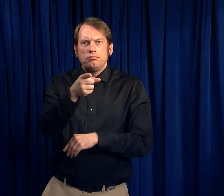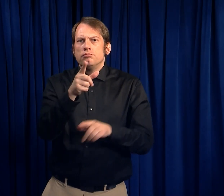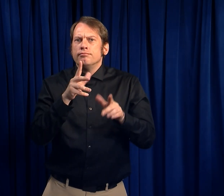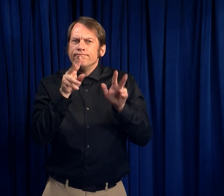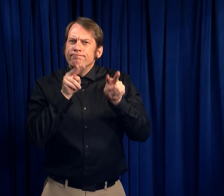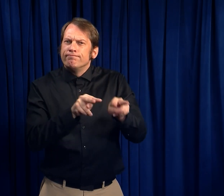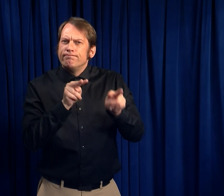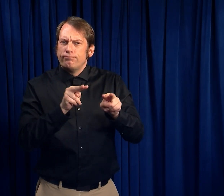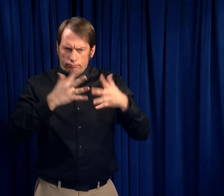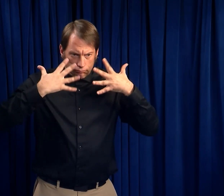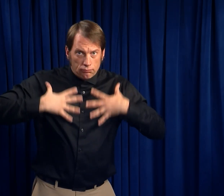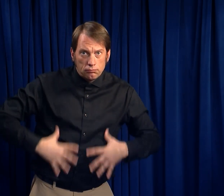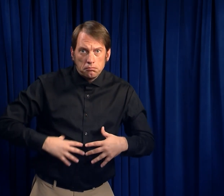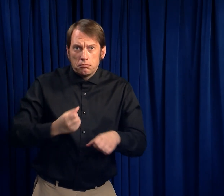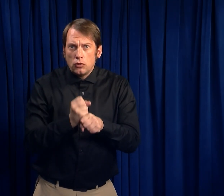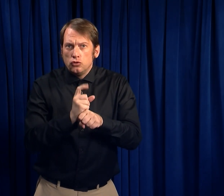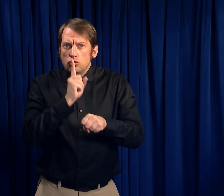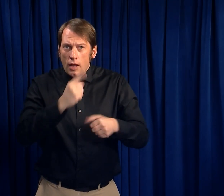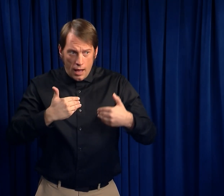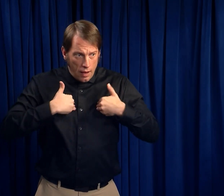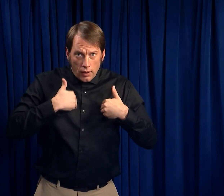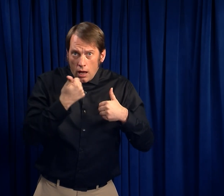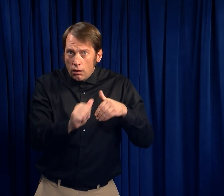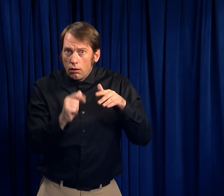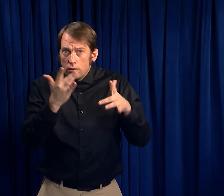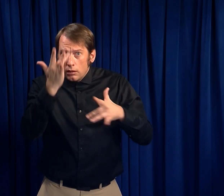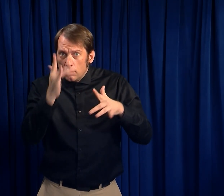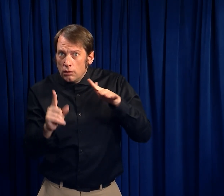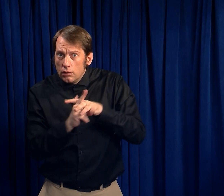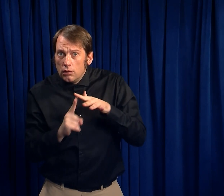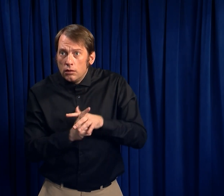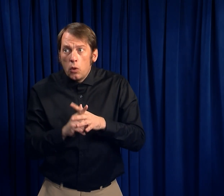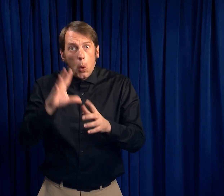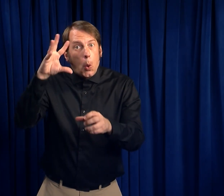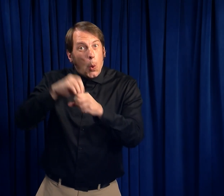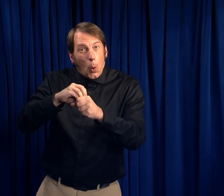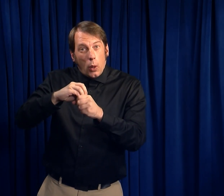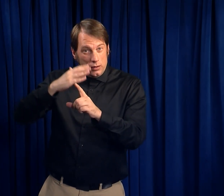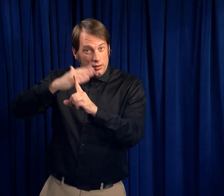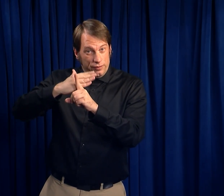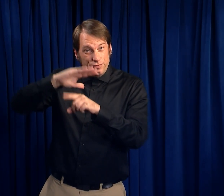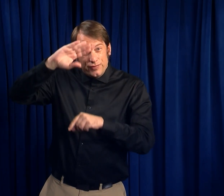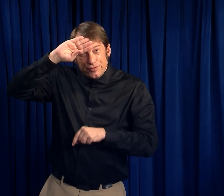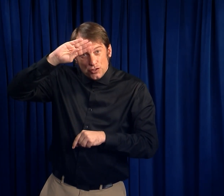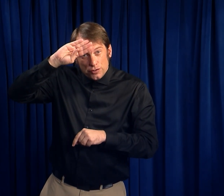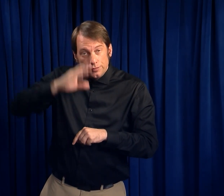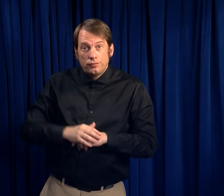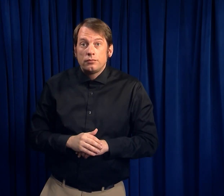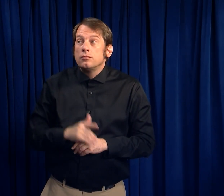Watch for symptoms, including fever.